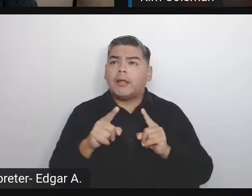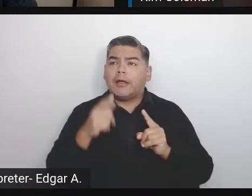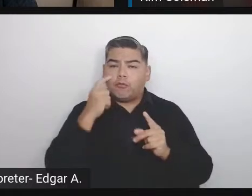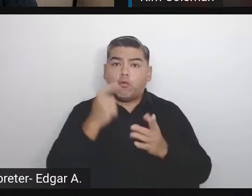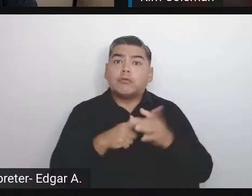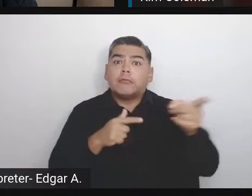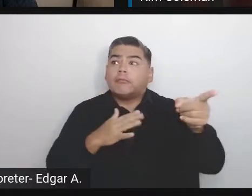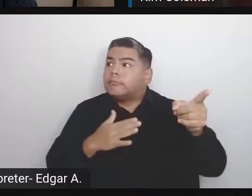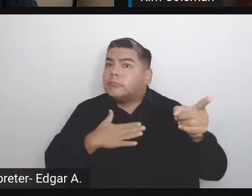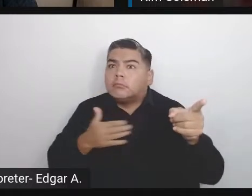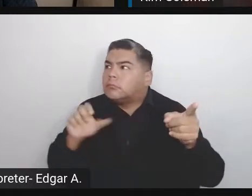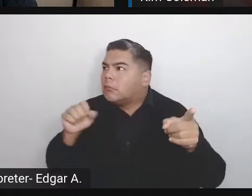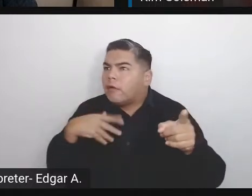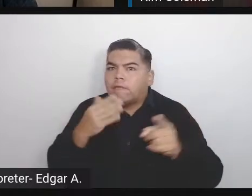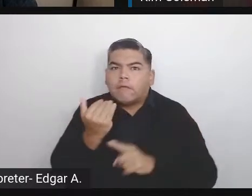community with virtual meet ups. I